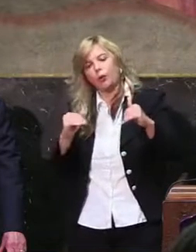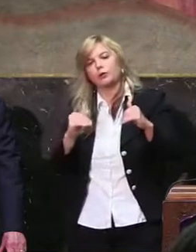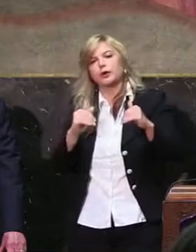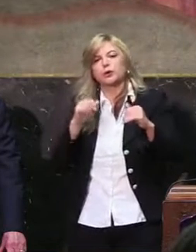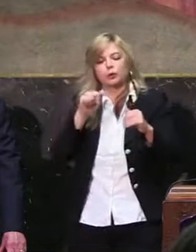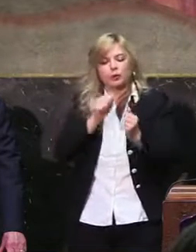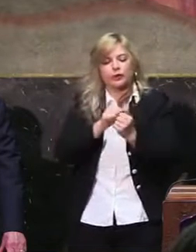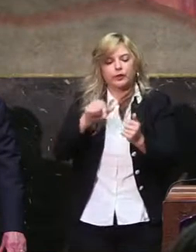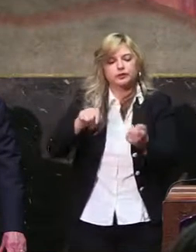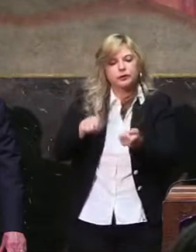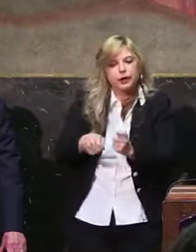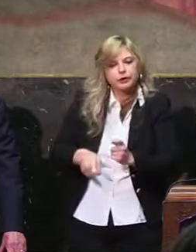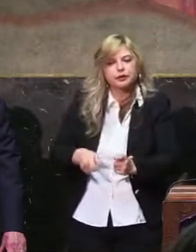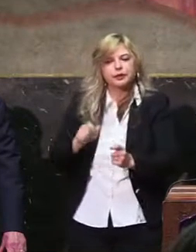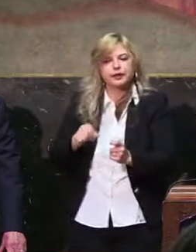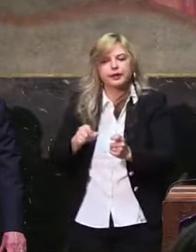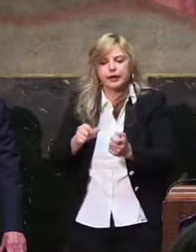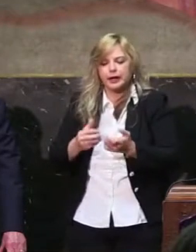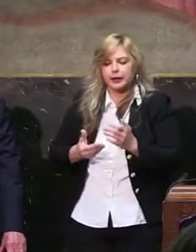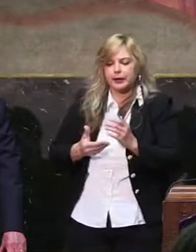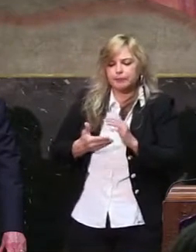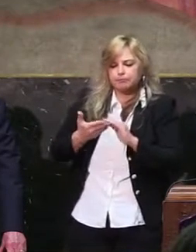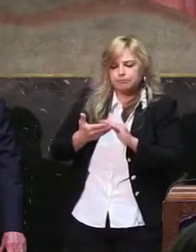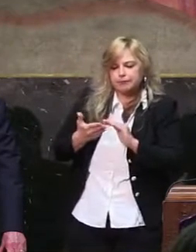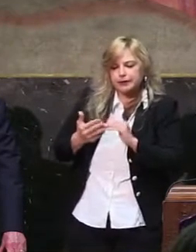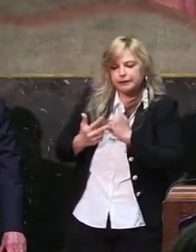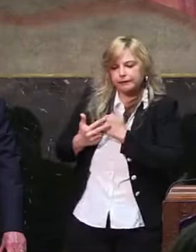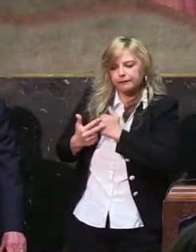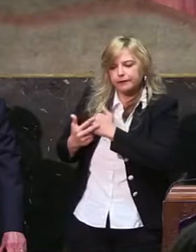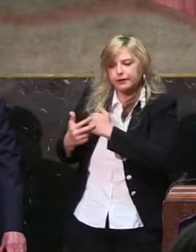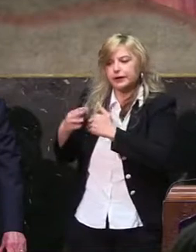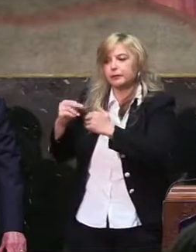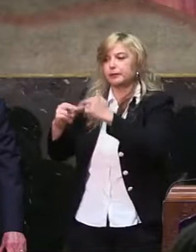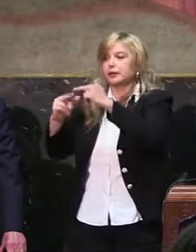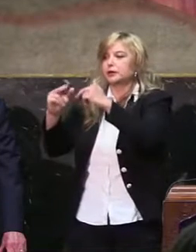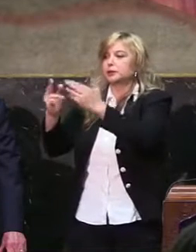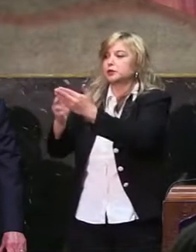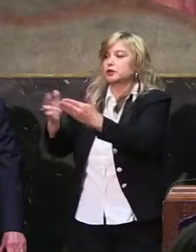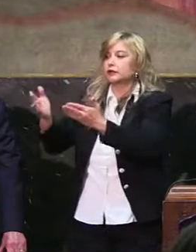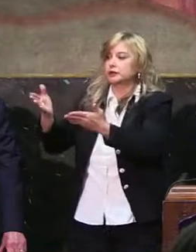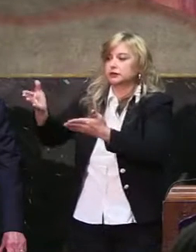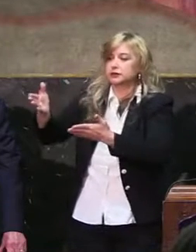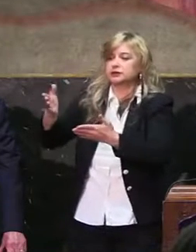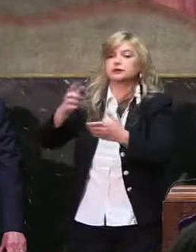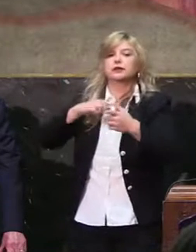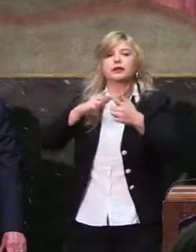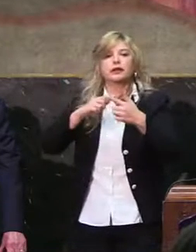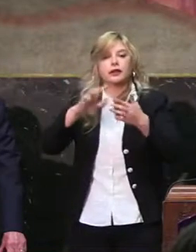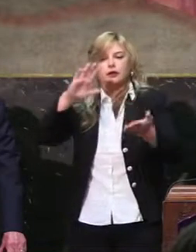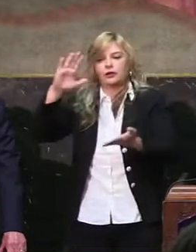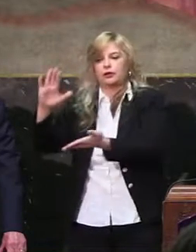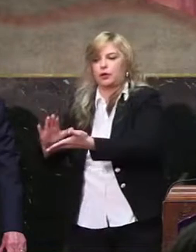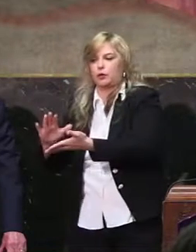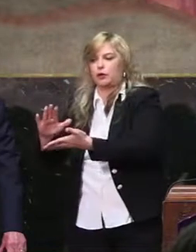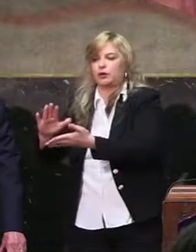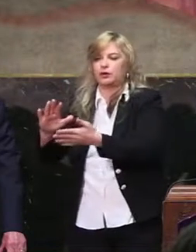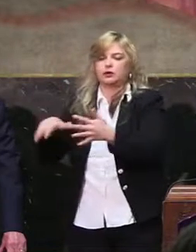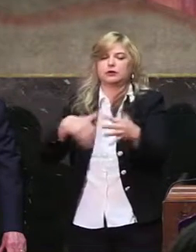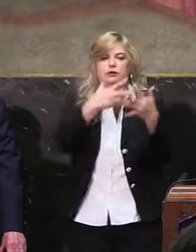can generate some savings build up these services and lower our incarceration rate safely that's why were running